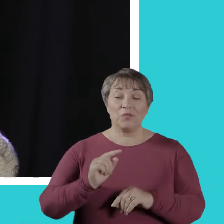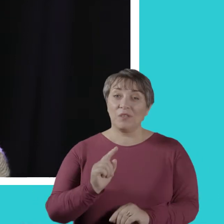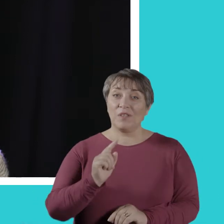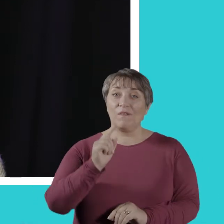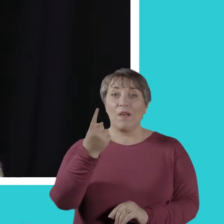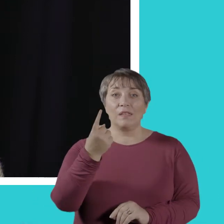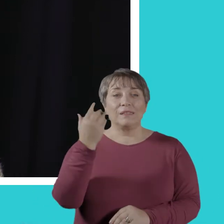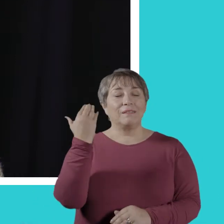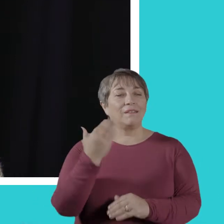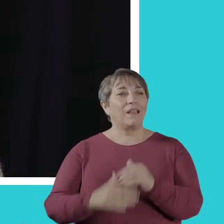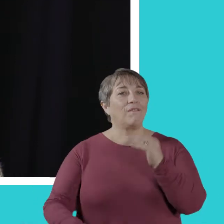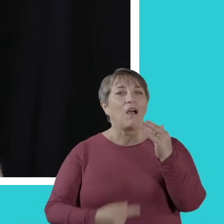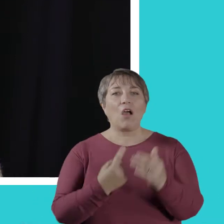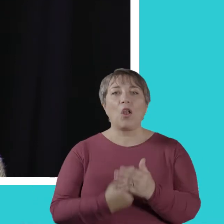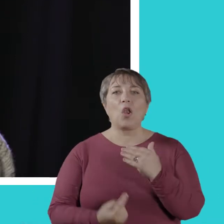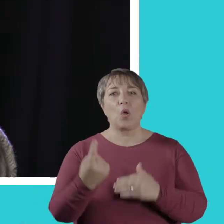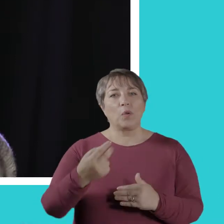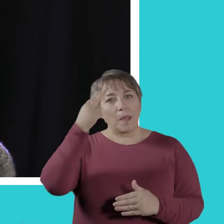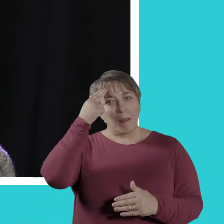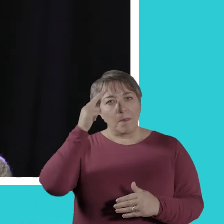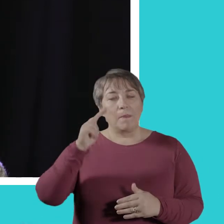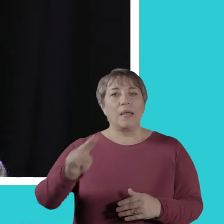My name is Otegha Uwagba for those of you who don't know me, I'm an author and culture